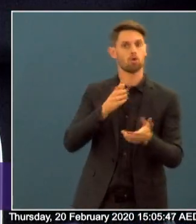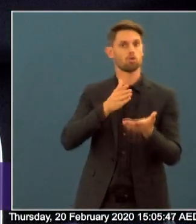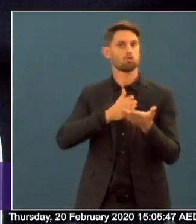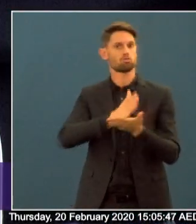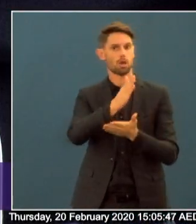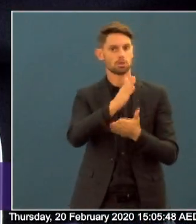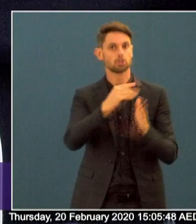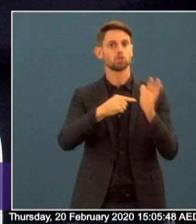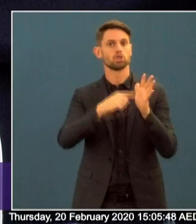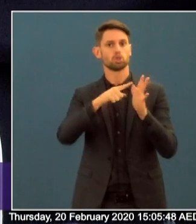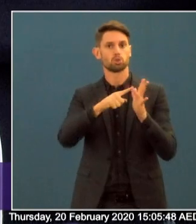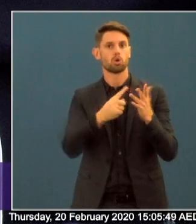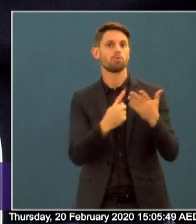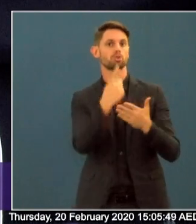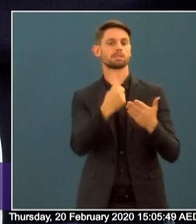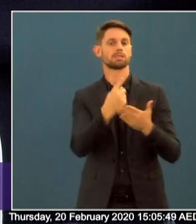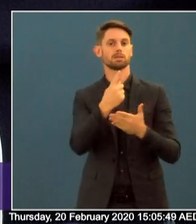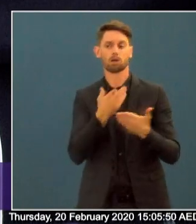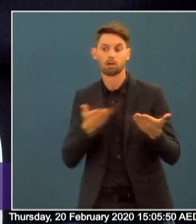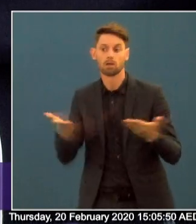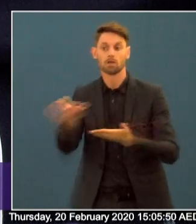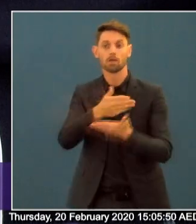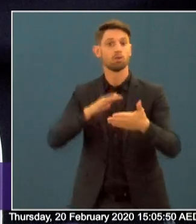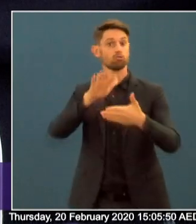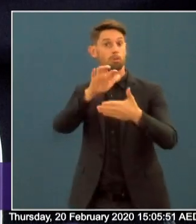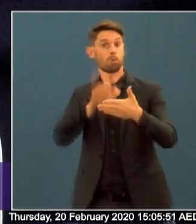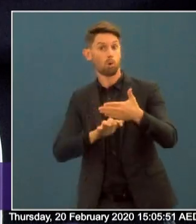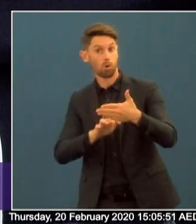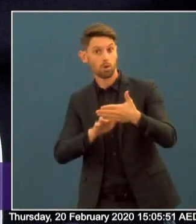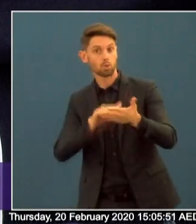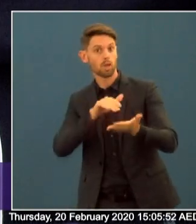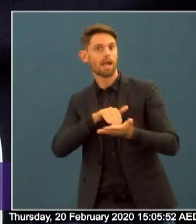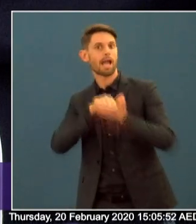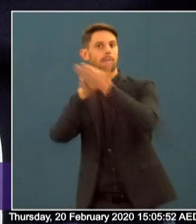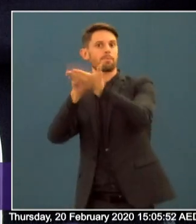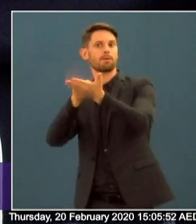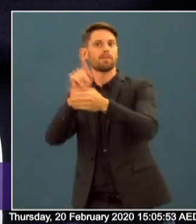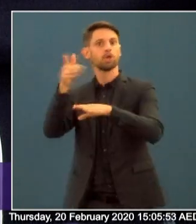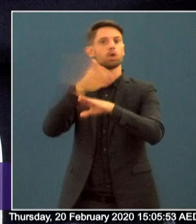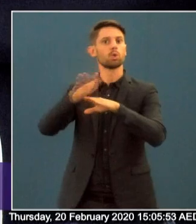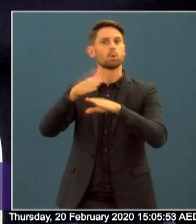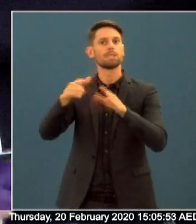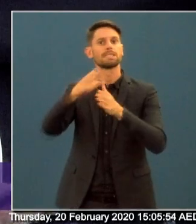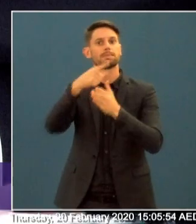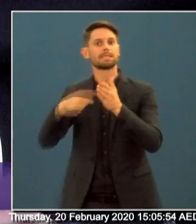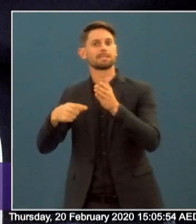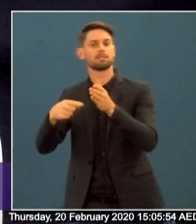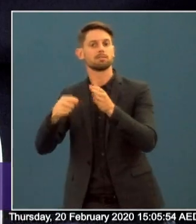Consultation Report to Help Shape the Next National Disability Strategy". And it was released in December 2019.